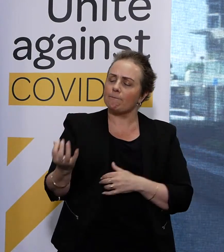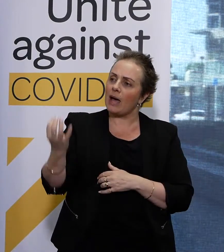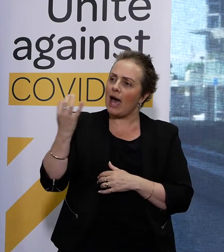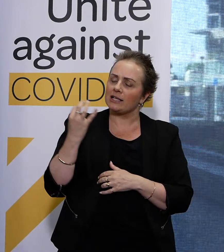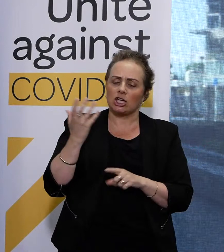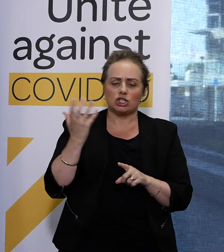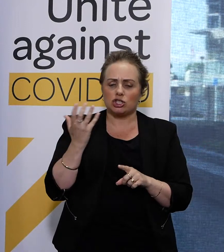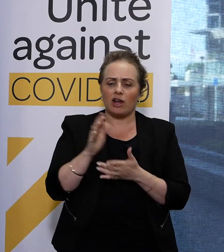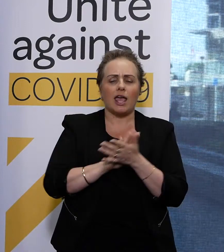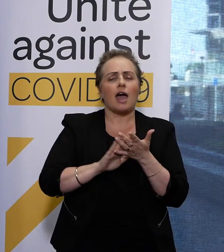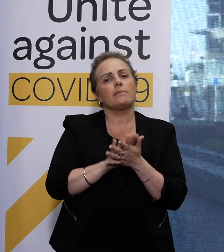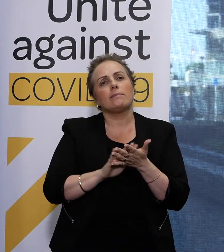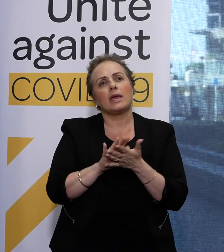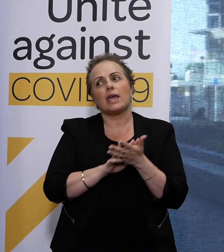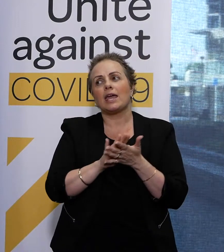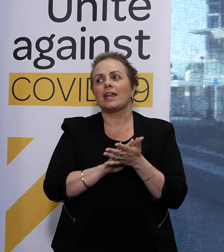the immunization .